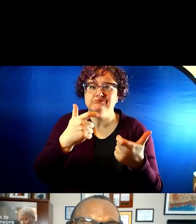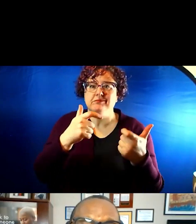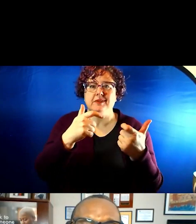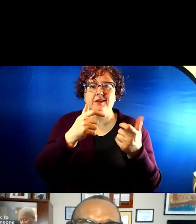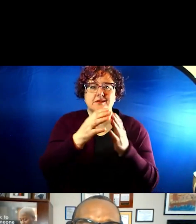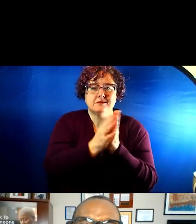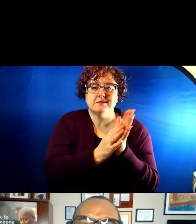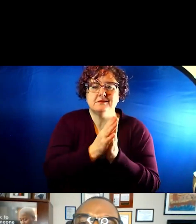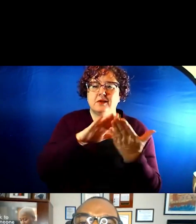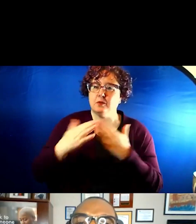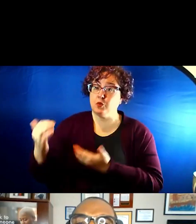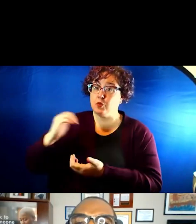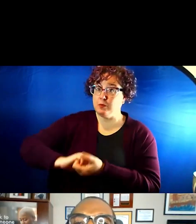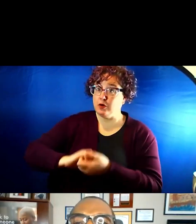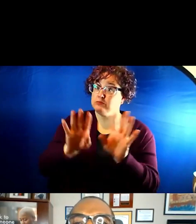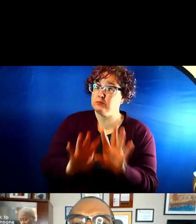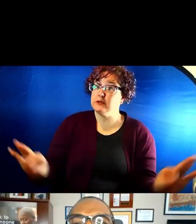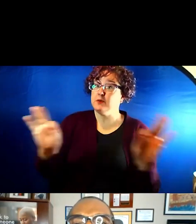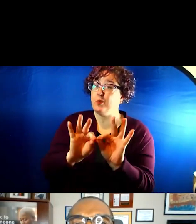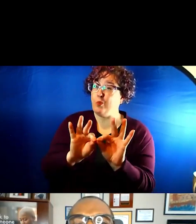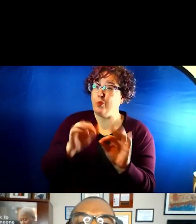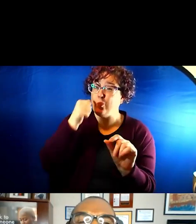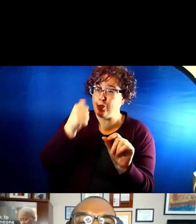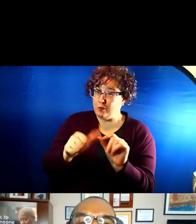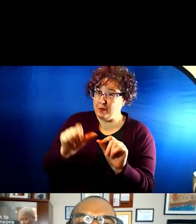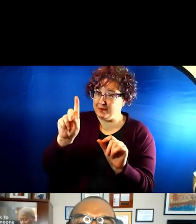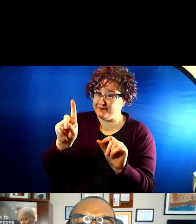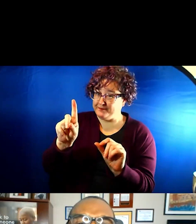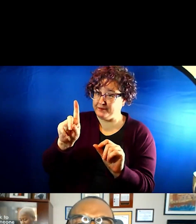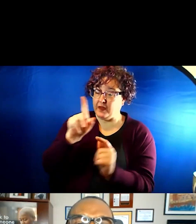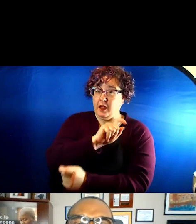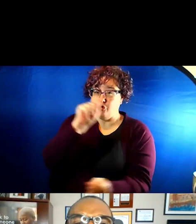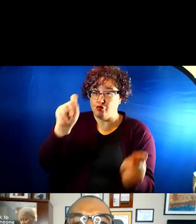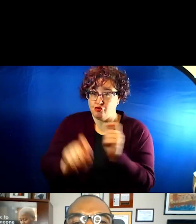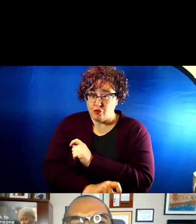IT IS IMPORTANT TO PEOPLE THAT WHEN WE TALK ABOUT TRANSFORMING CRISIS SERVICES AND BUILDING